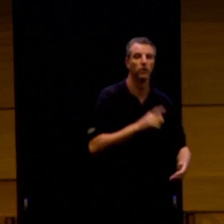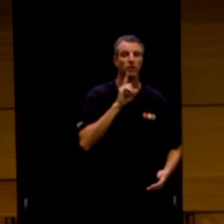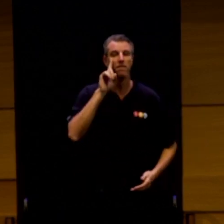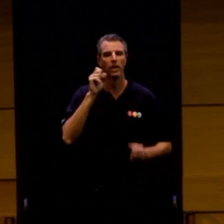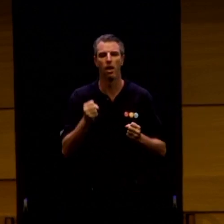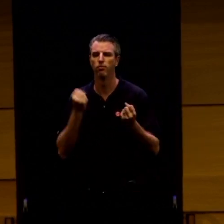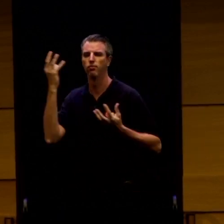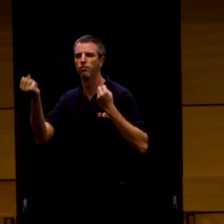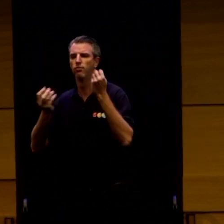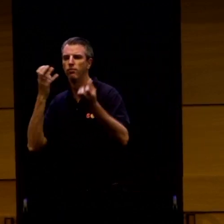Deaf people can sign music.